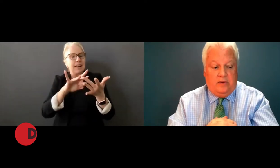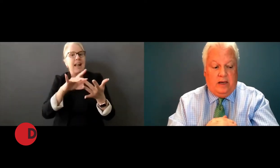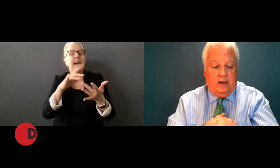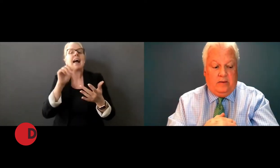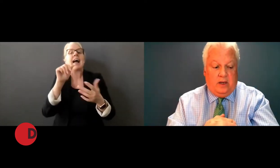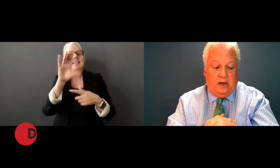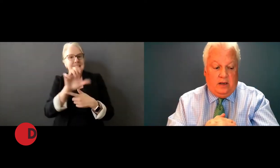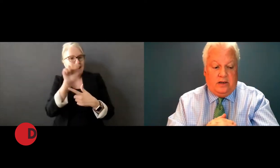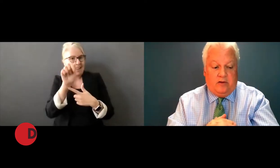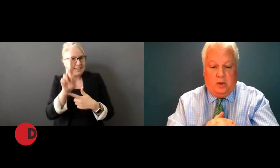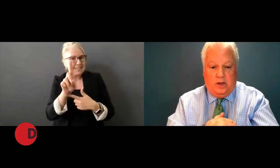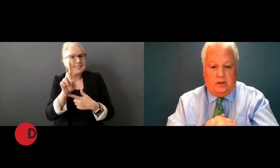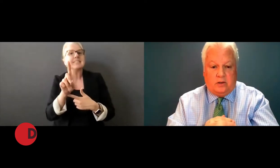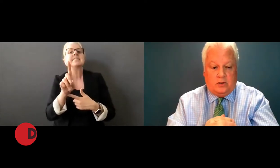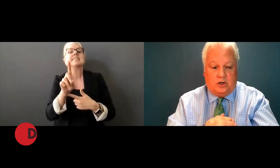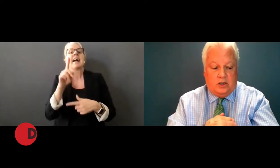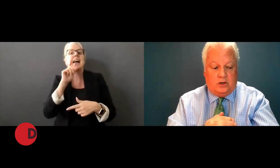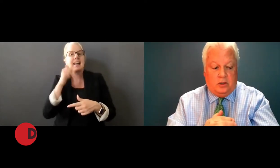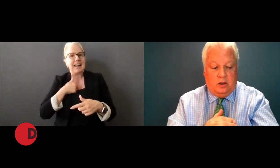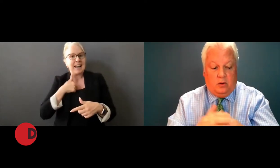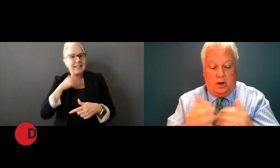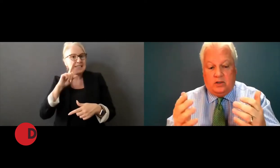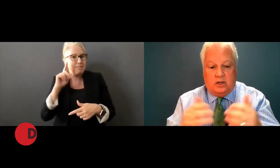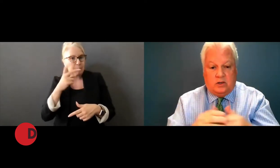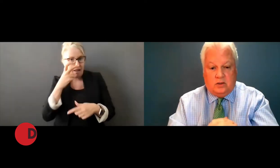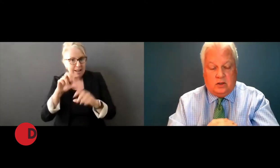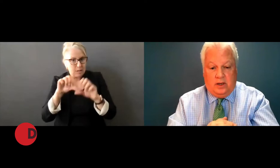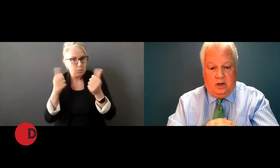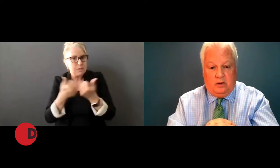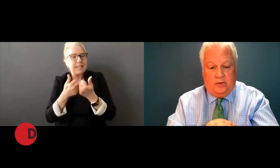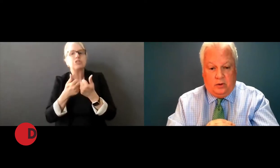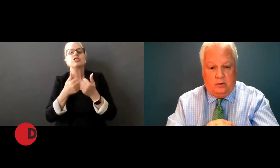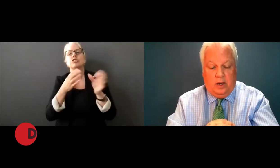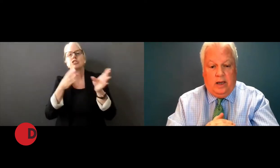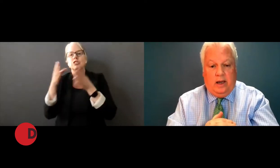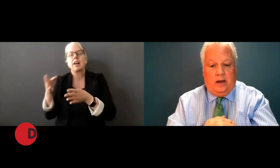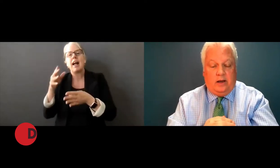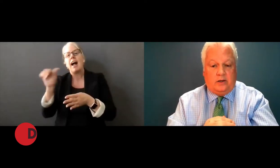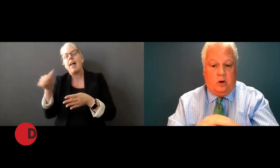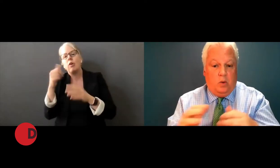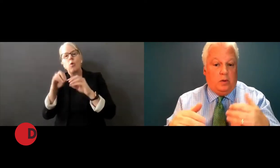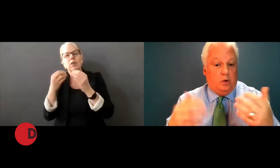the Canadian Deaf-Blind Association, and another organization, Hearview...